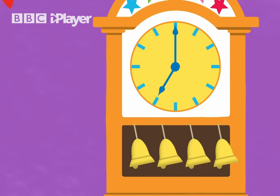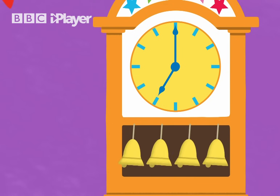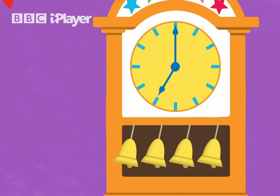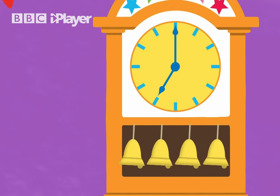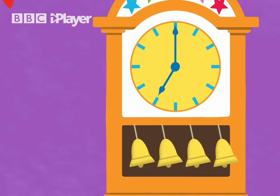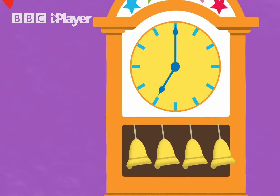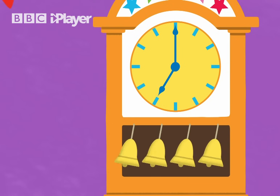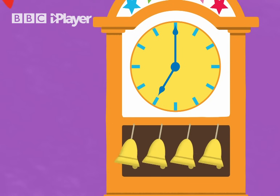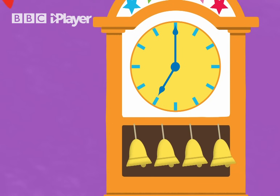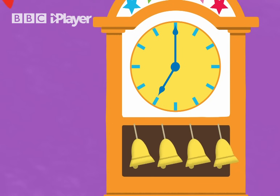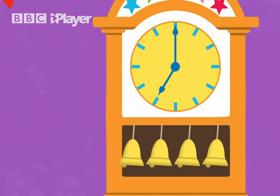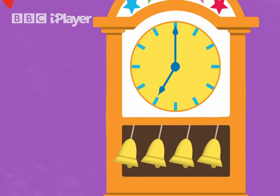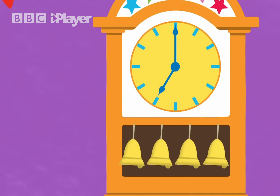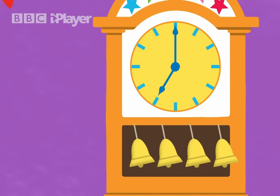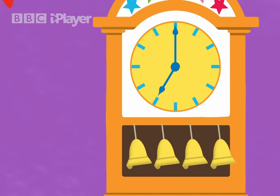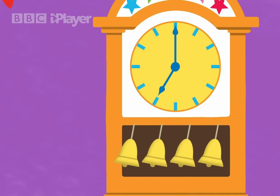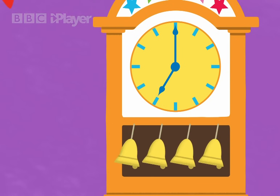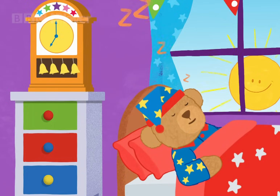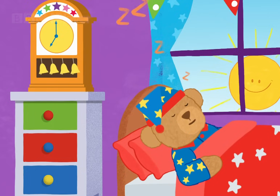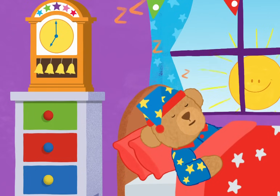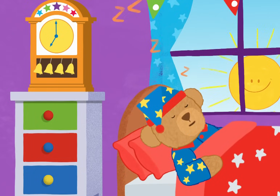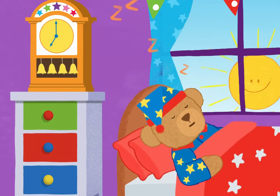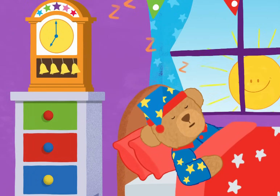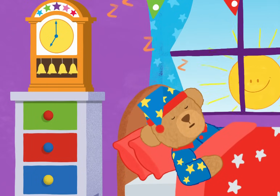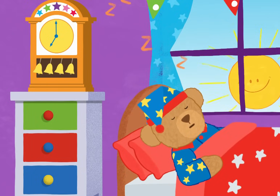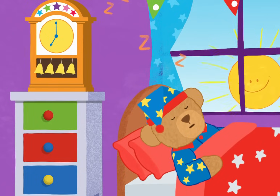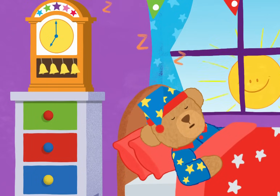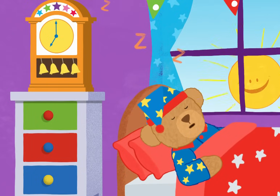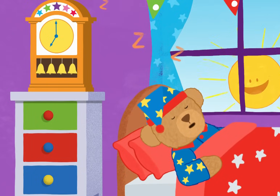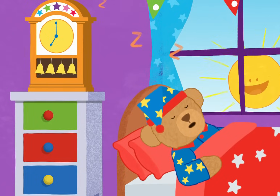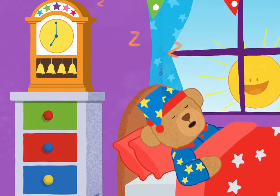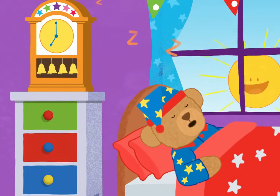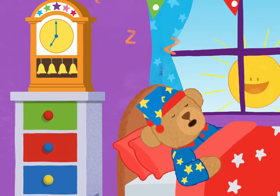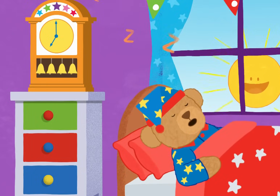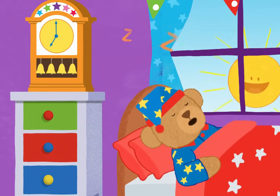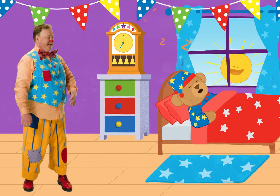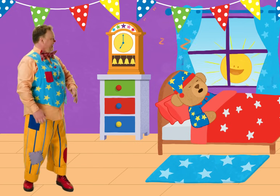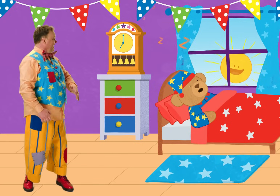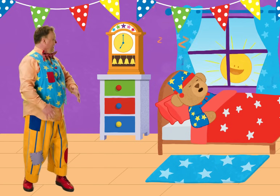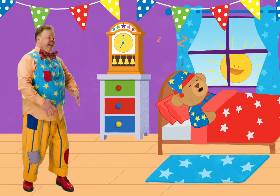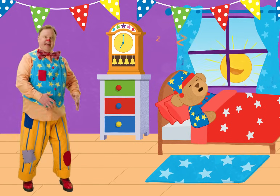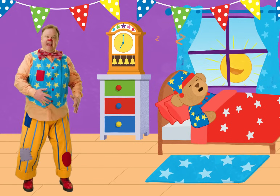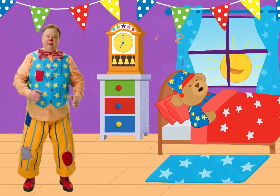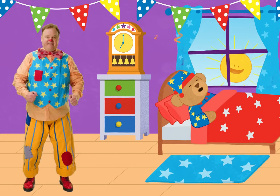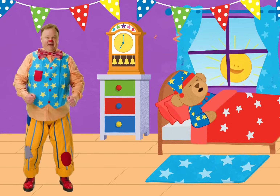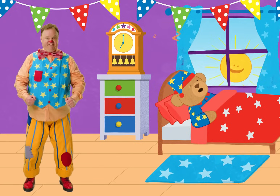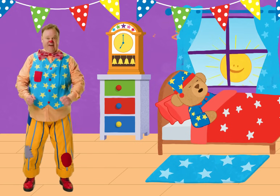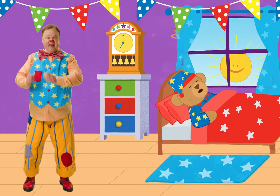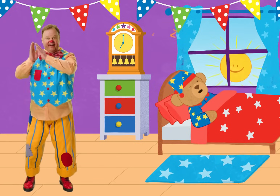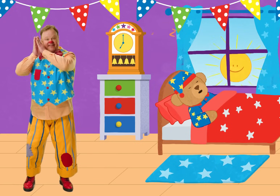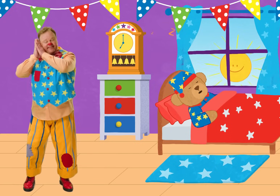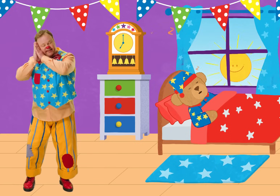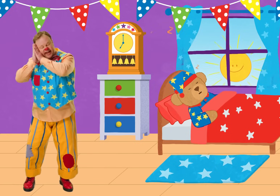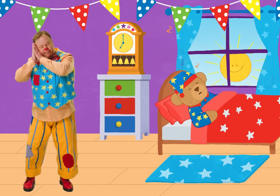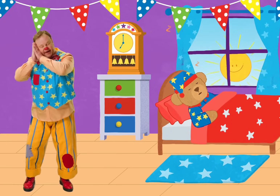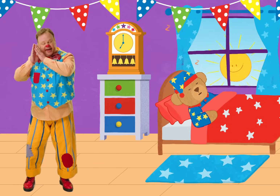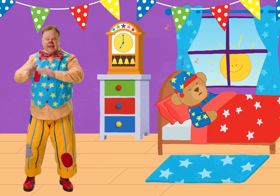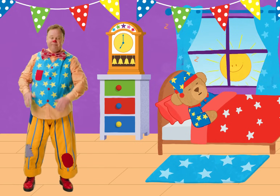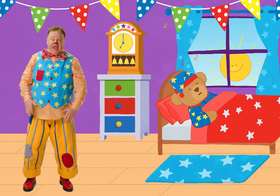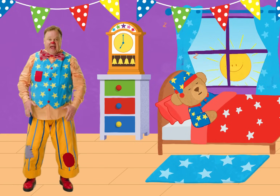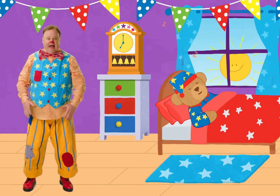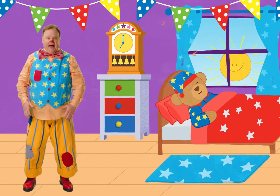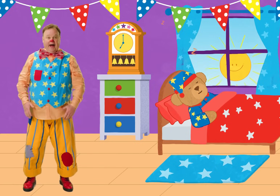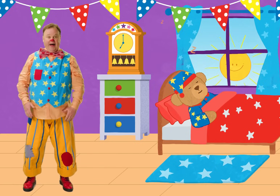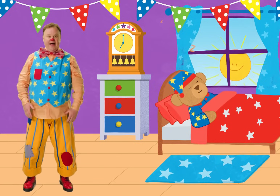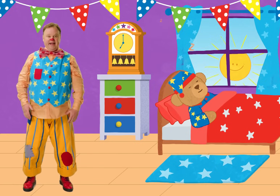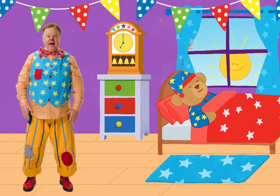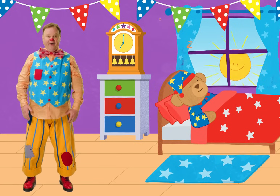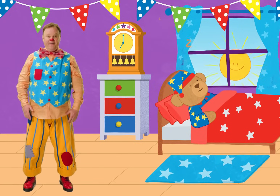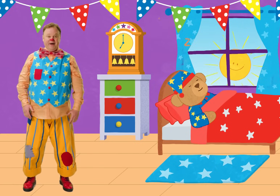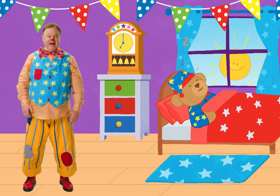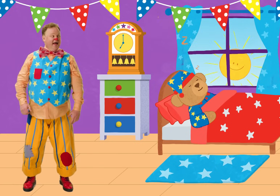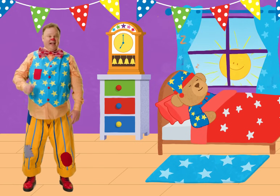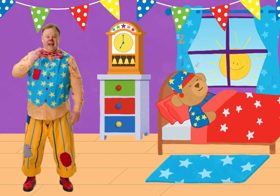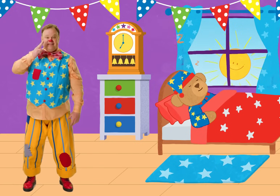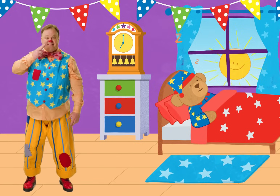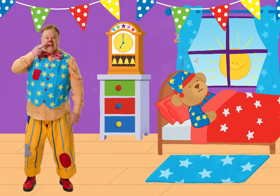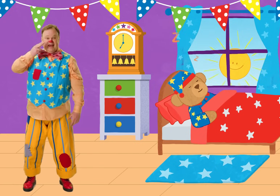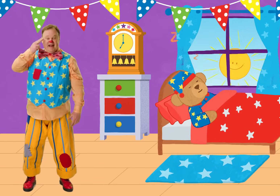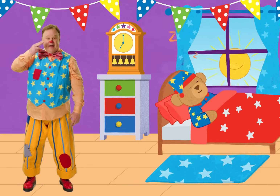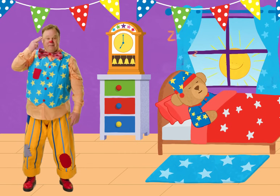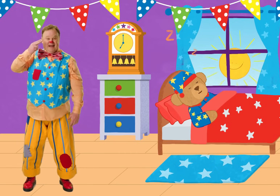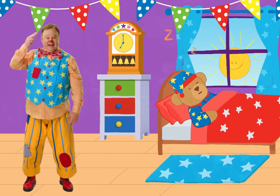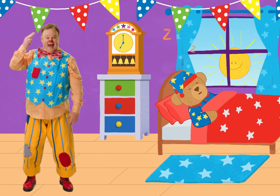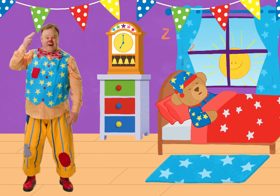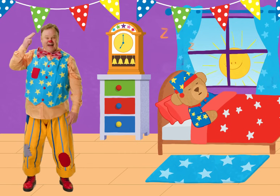ding dang dong ding dang dong he must be very sleepy i know let's sing it a bit louder